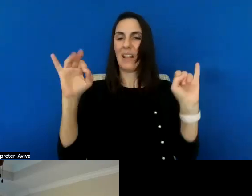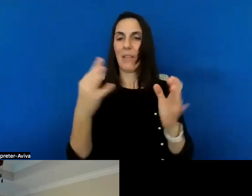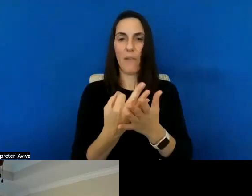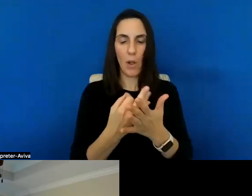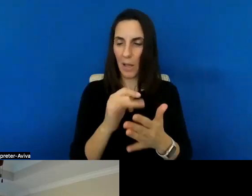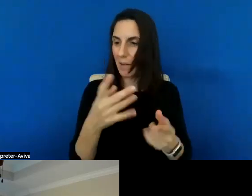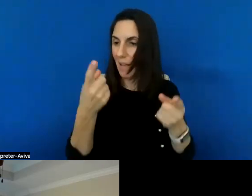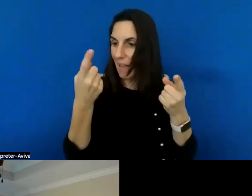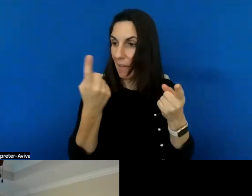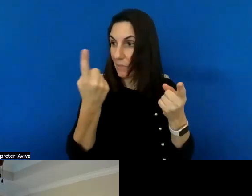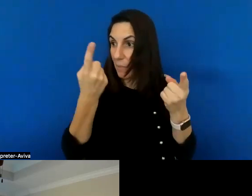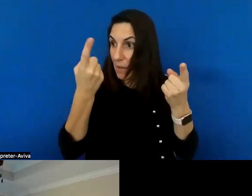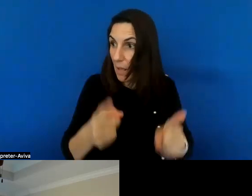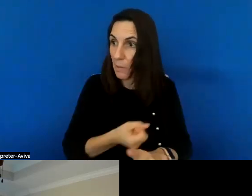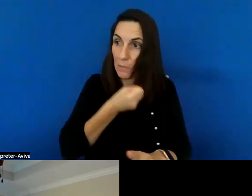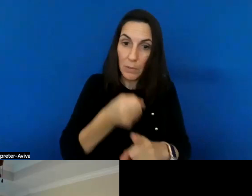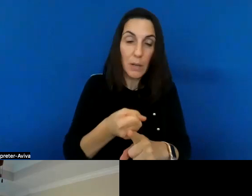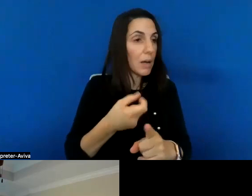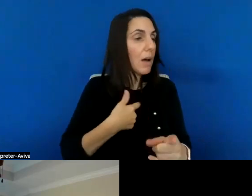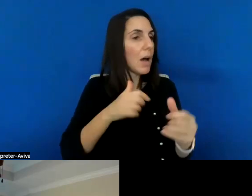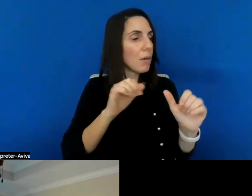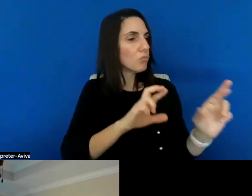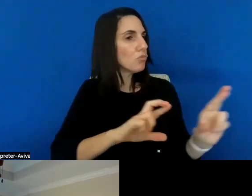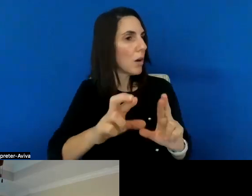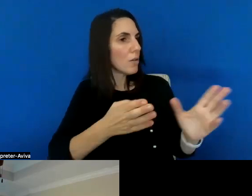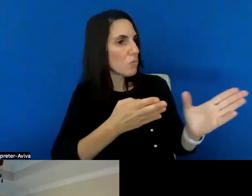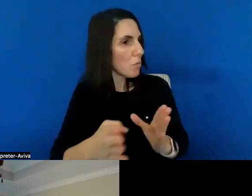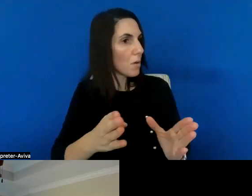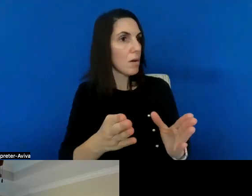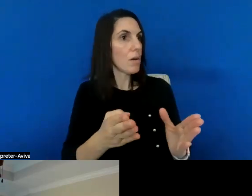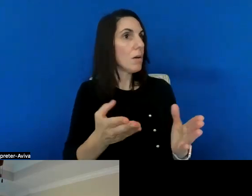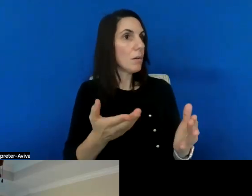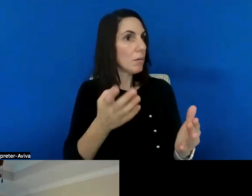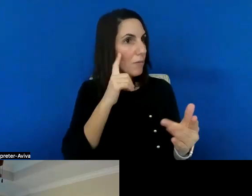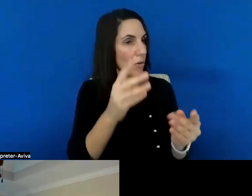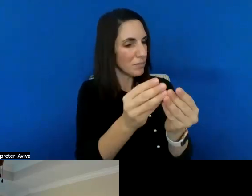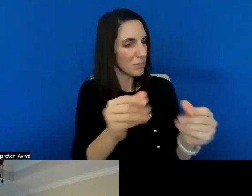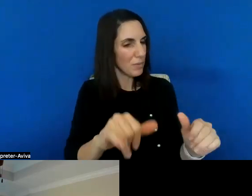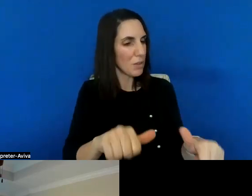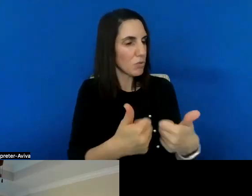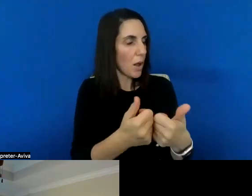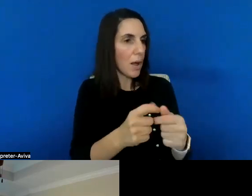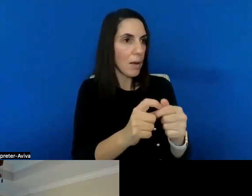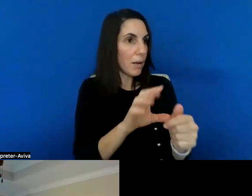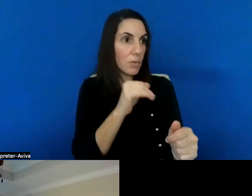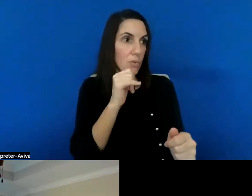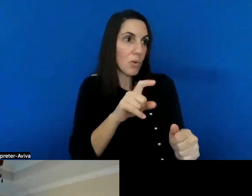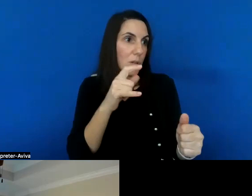be prepared to face those challenges without, you know. 11:12:54 Worrying about it too much, or having to sell any kidneys or anything like that,